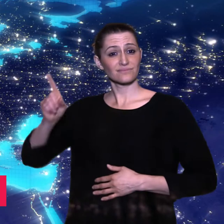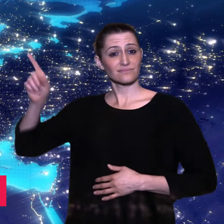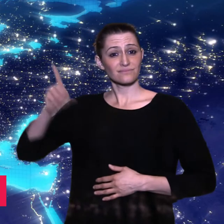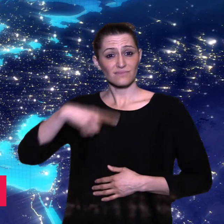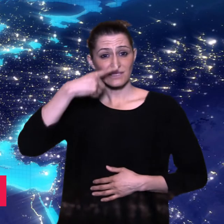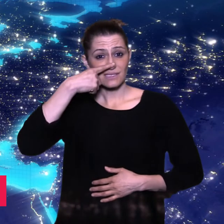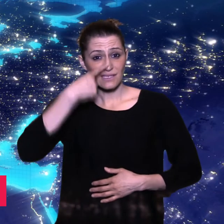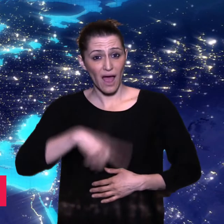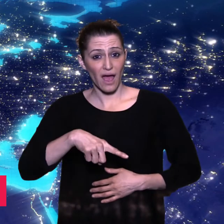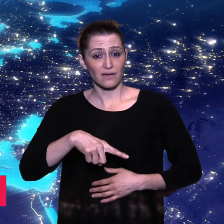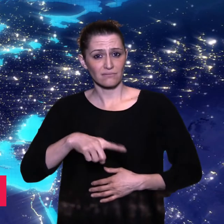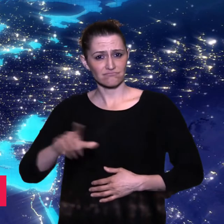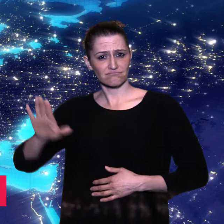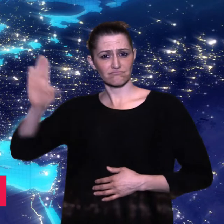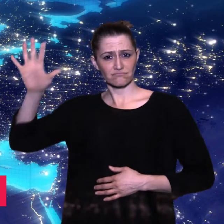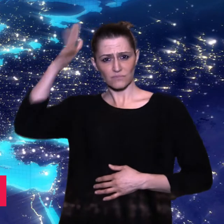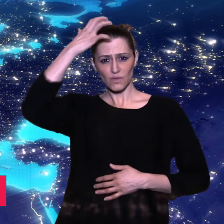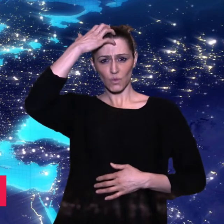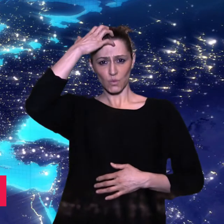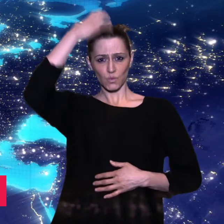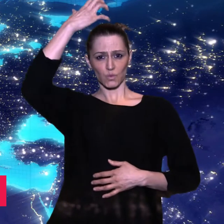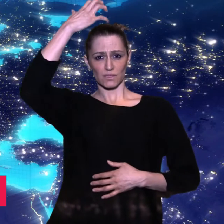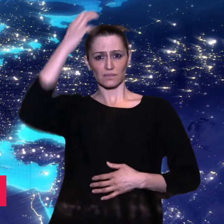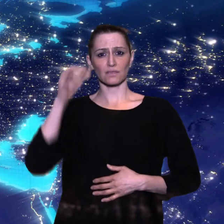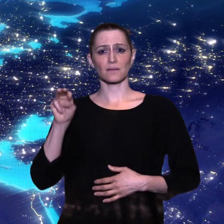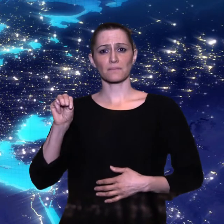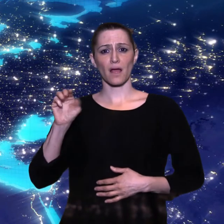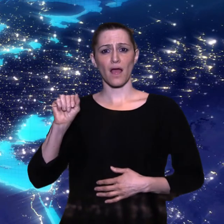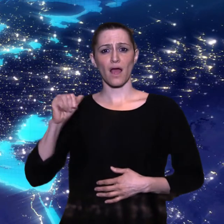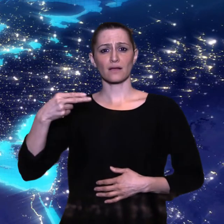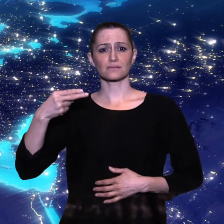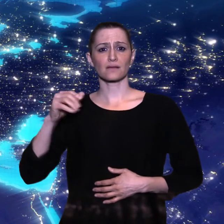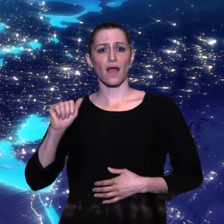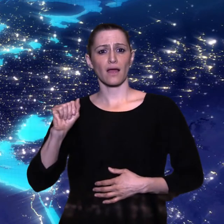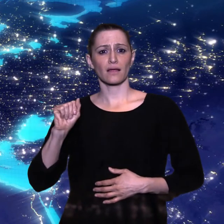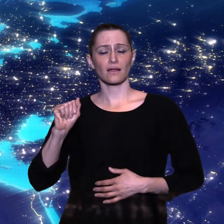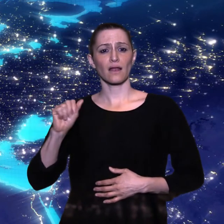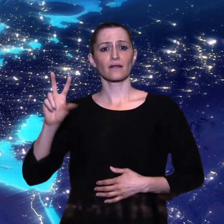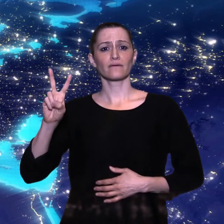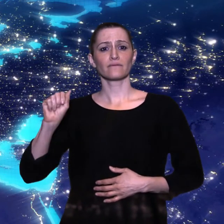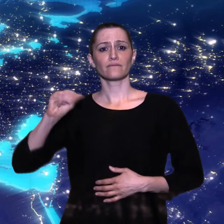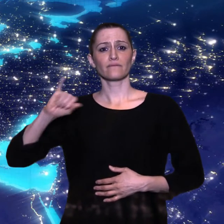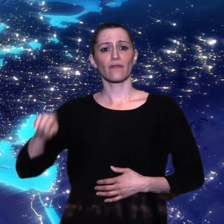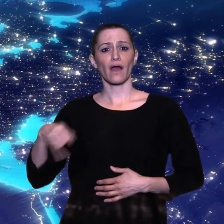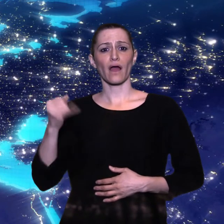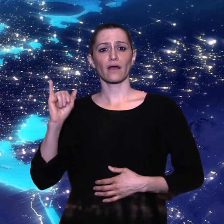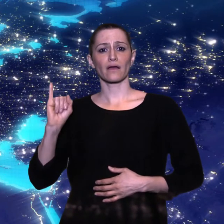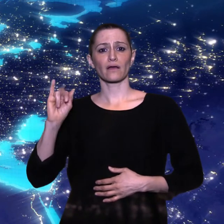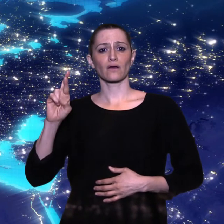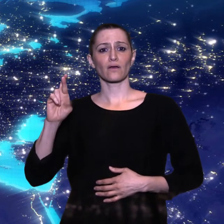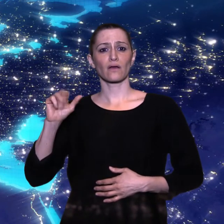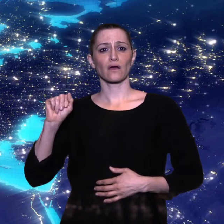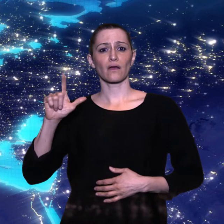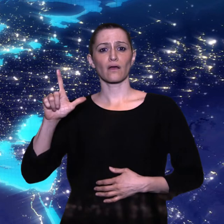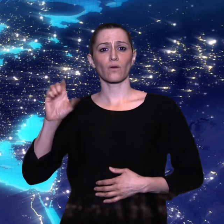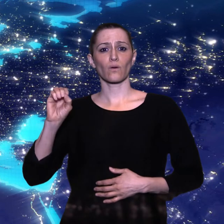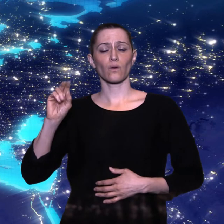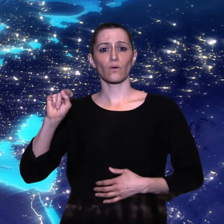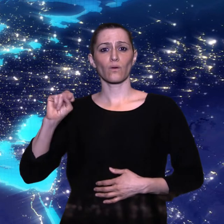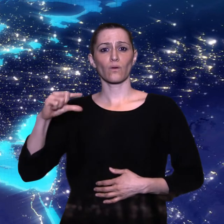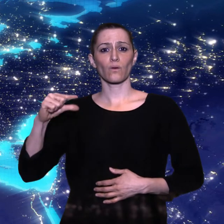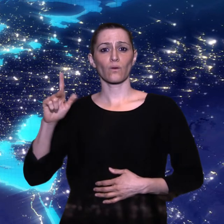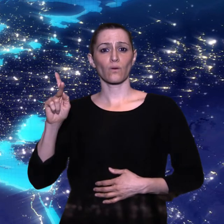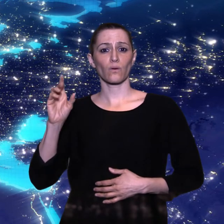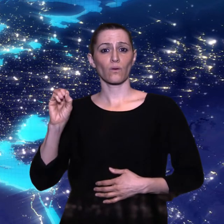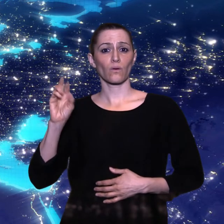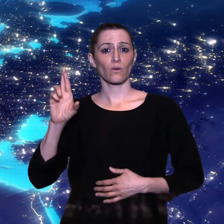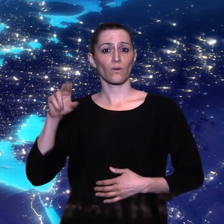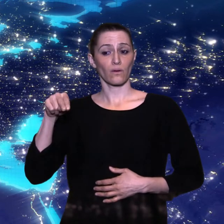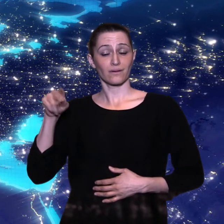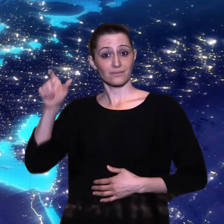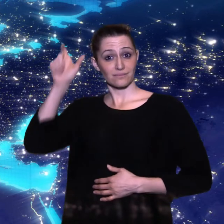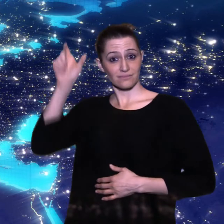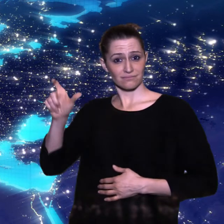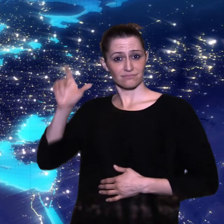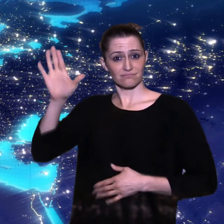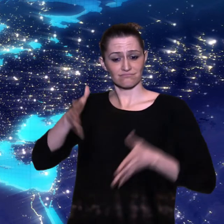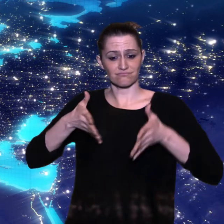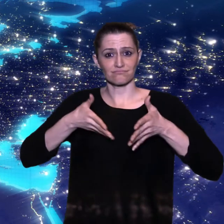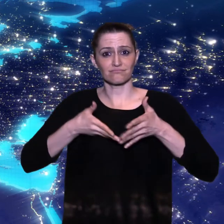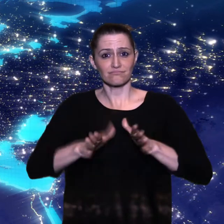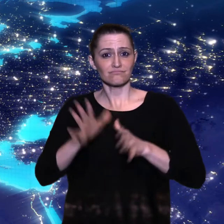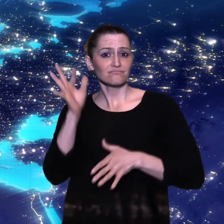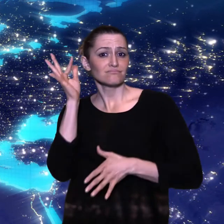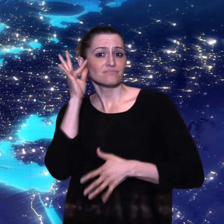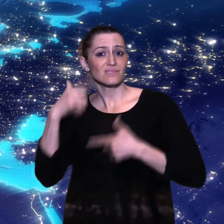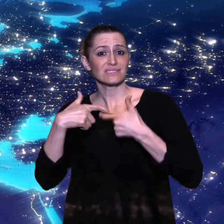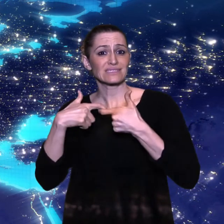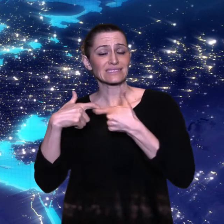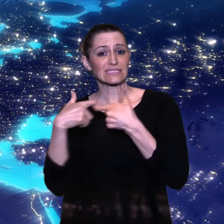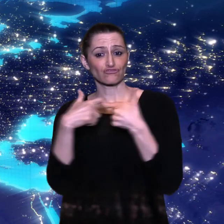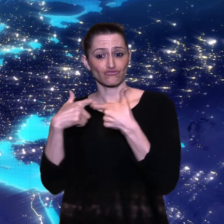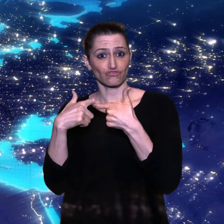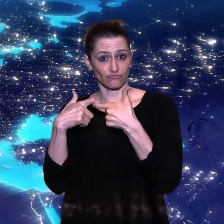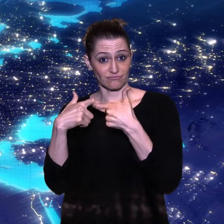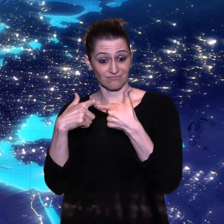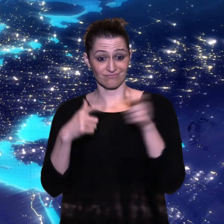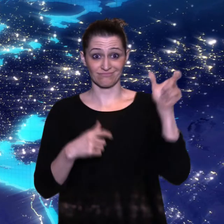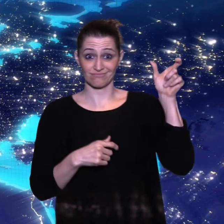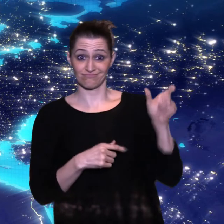Dawn: On Monday, the Election Commission in Thailand